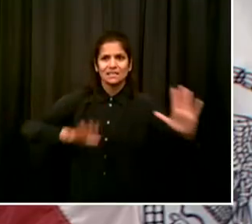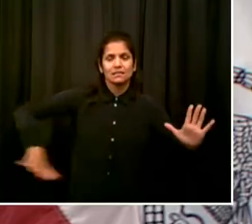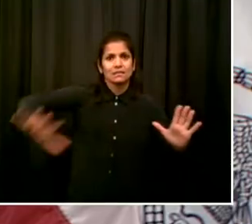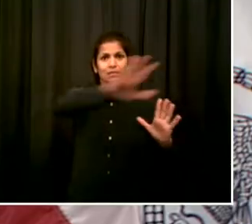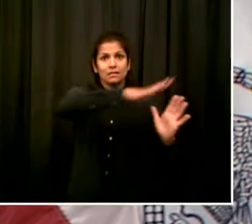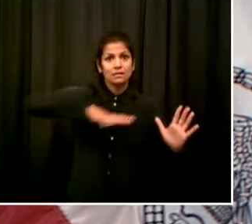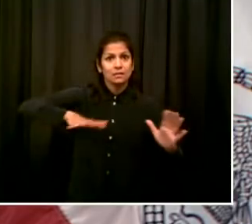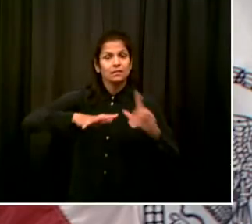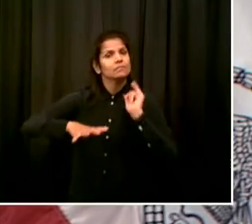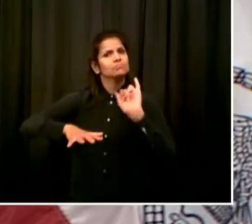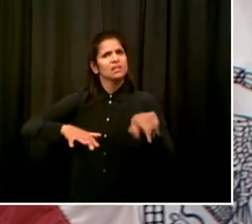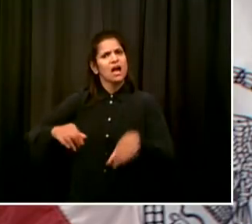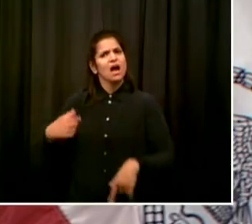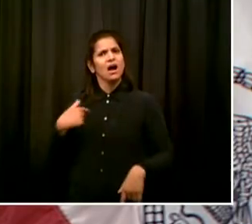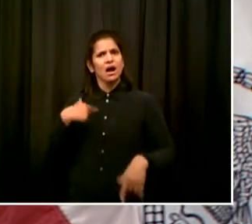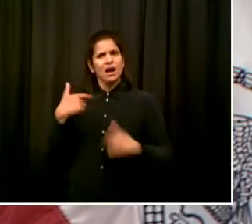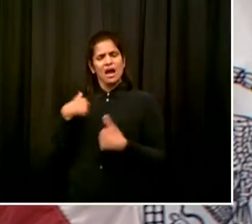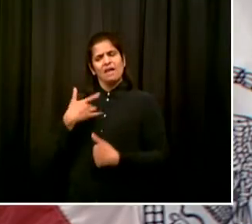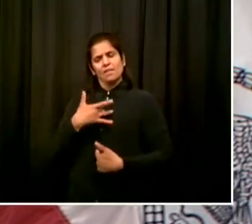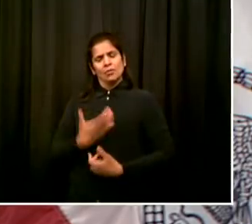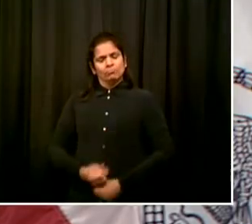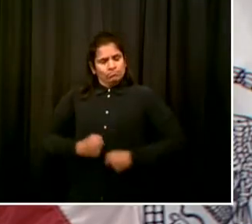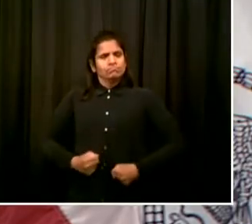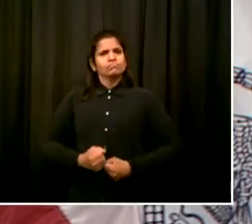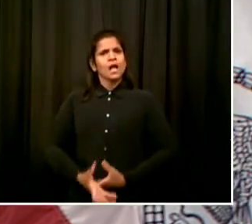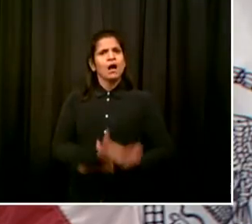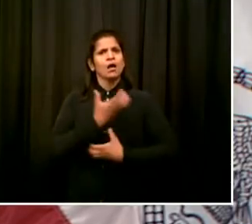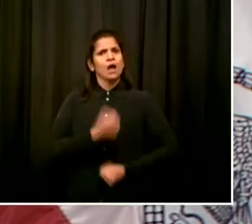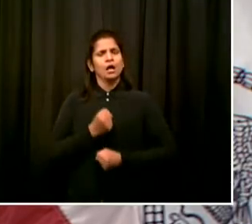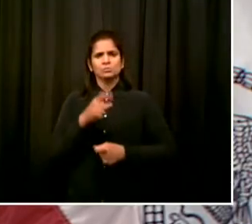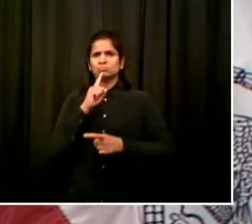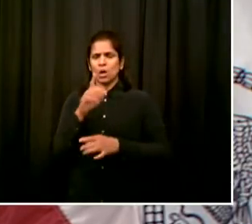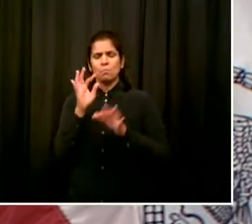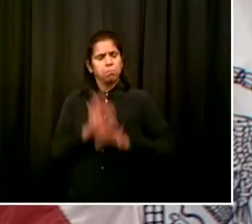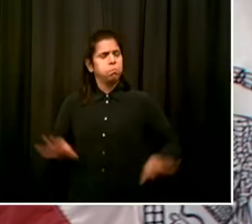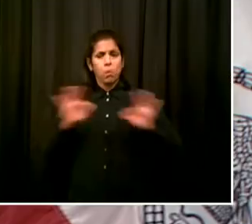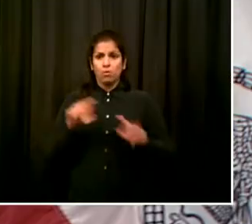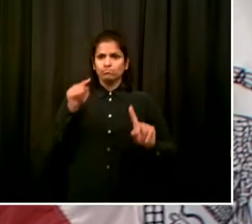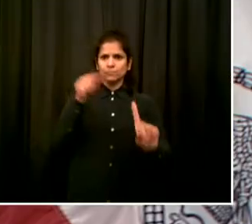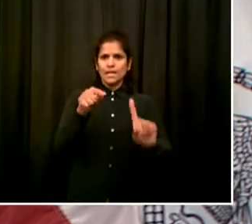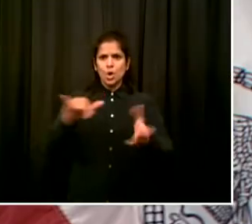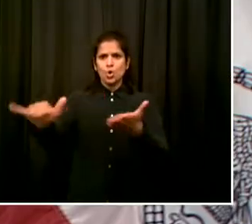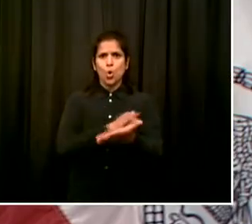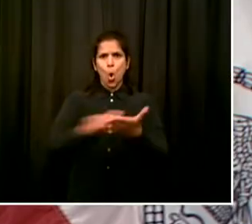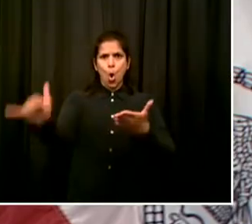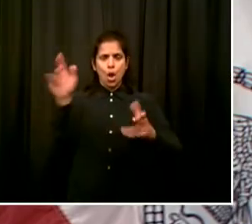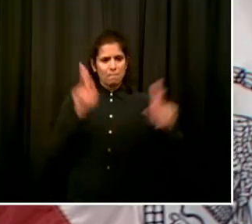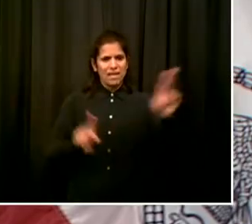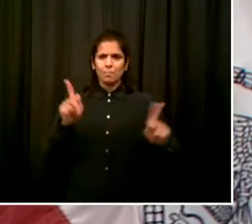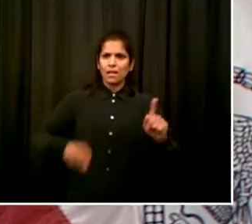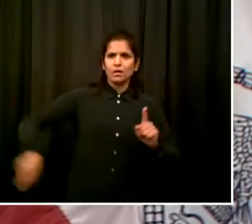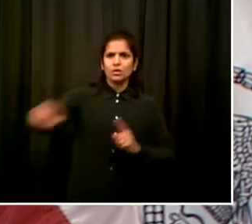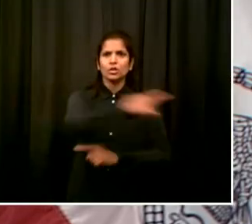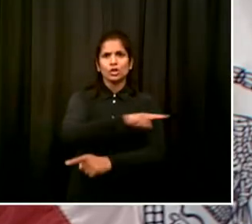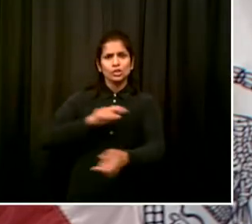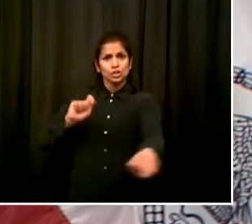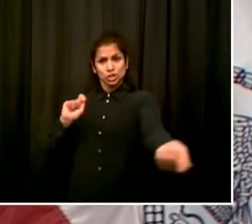RIGHT BALANCE AND I AM CERTAIN THAT THE MAJORITY OF NEW YORKERS THAT WANT THIS TO BE